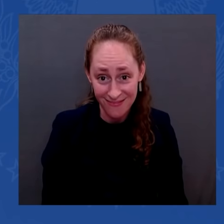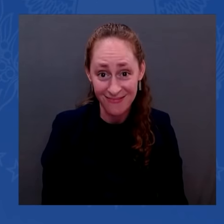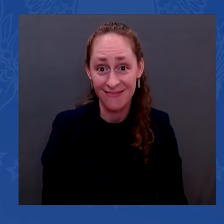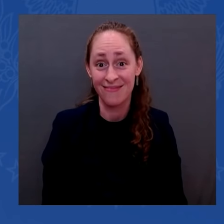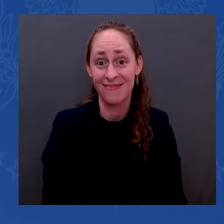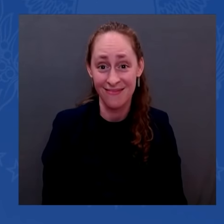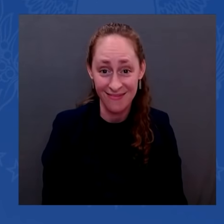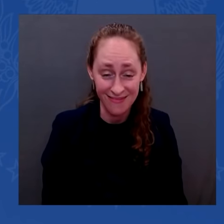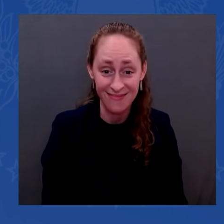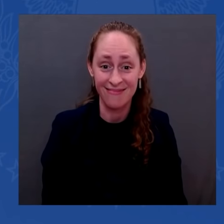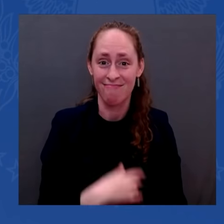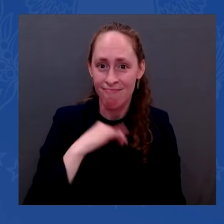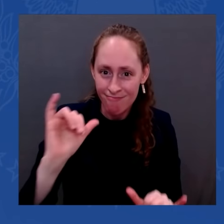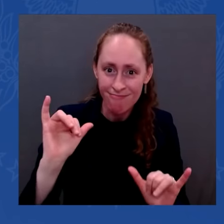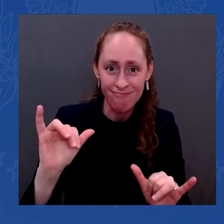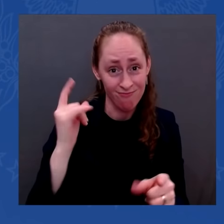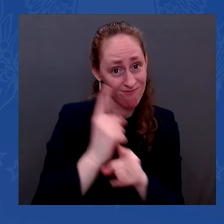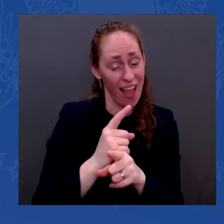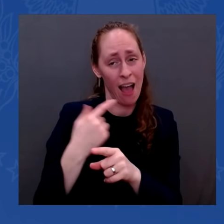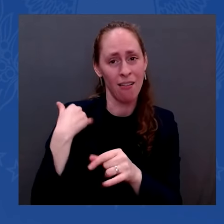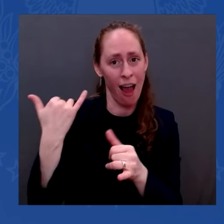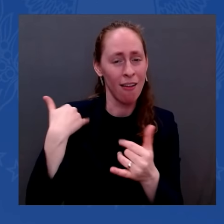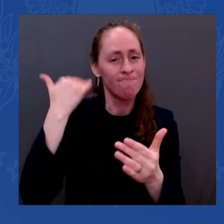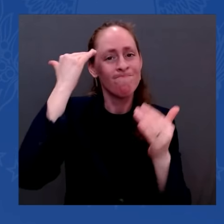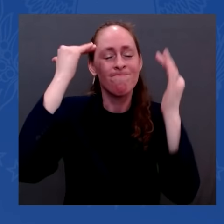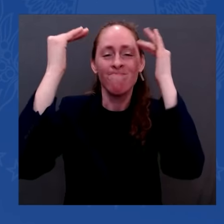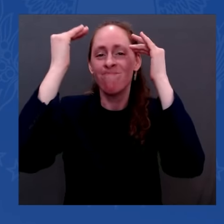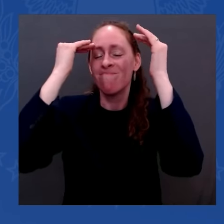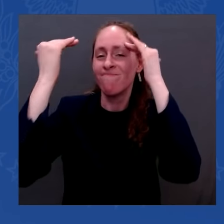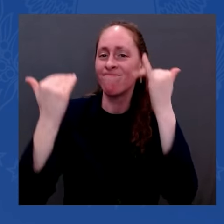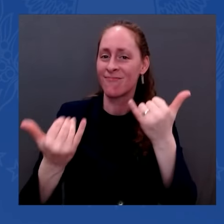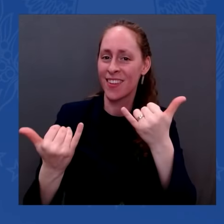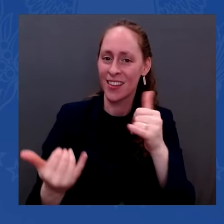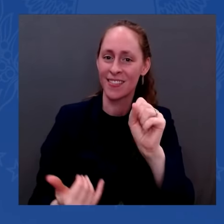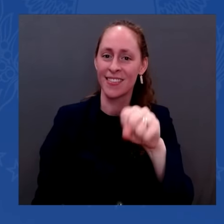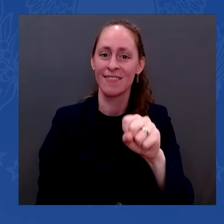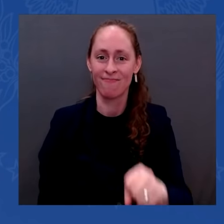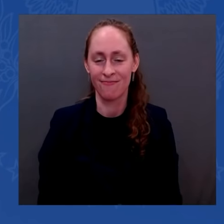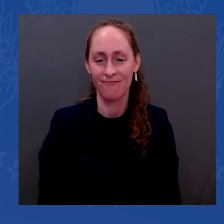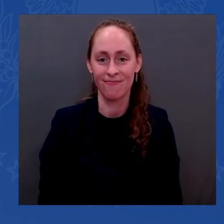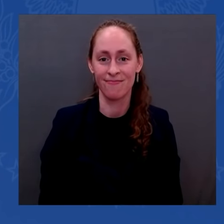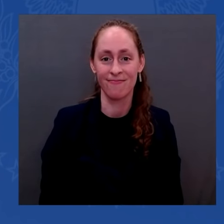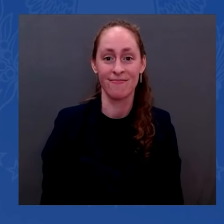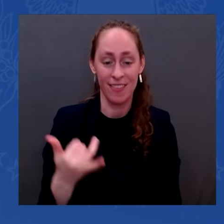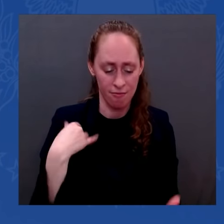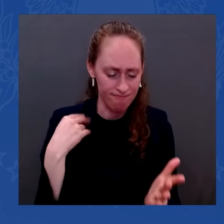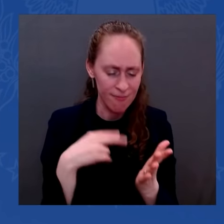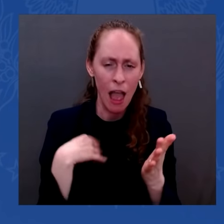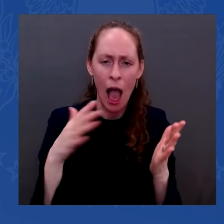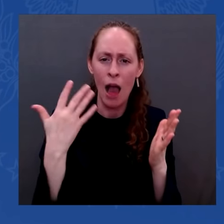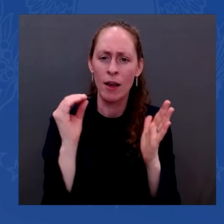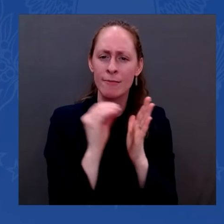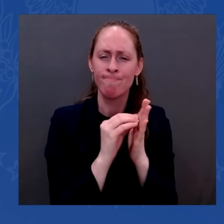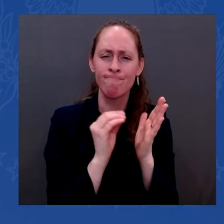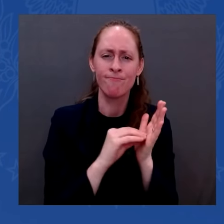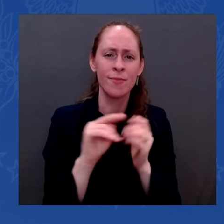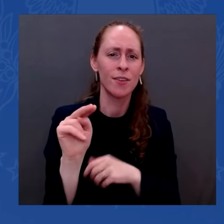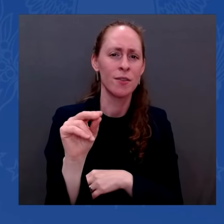And -- and I understand -- I'm told -- I'm looking at my notes here -- I'm told that you're providing scholarships for local students